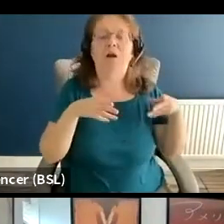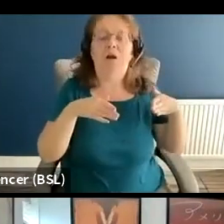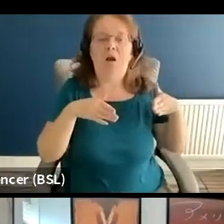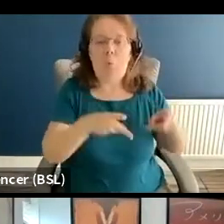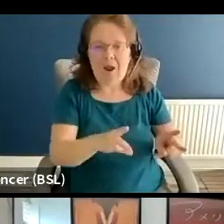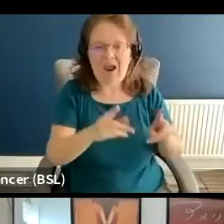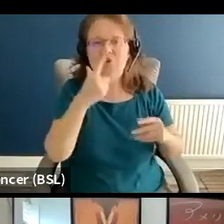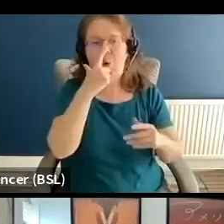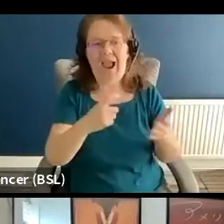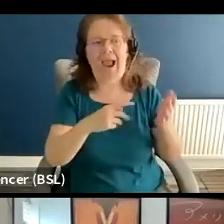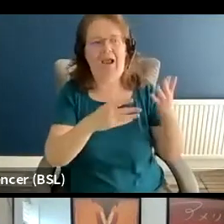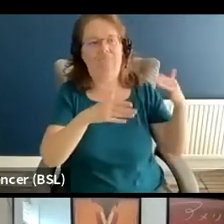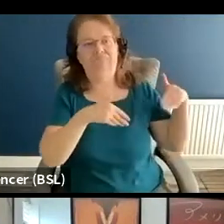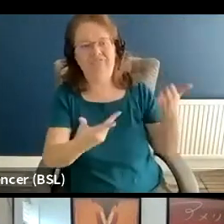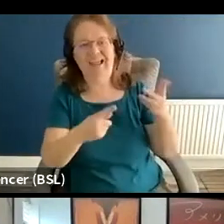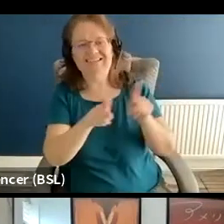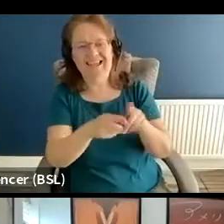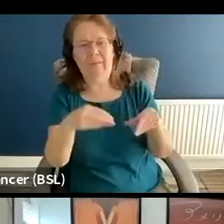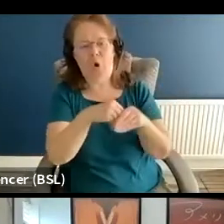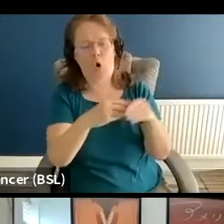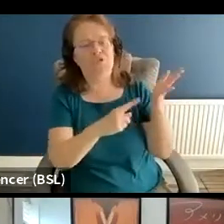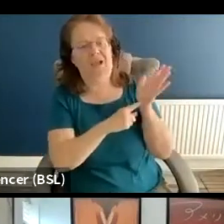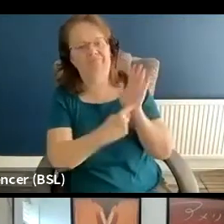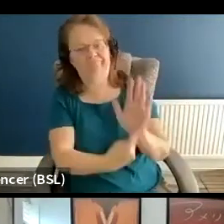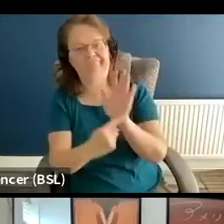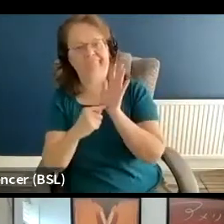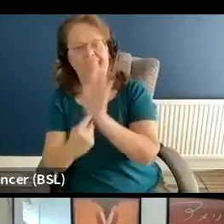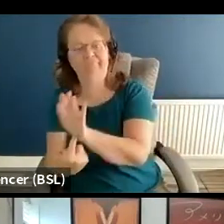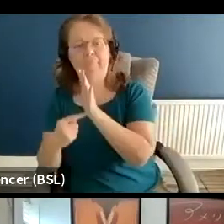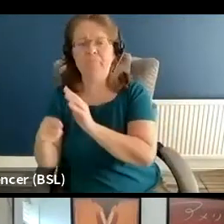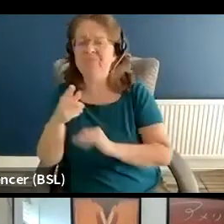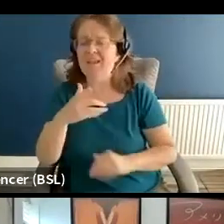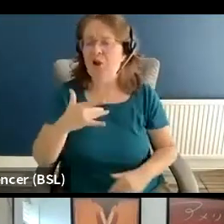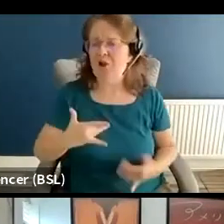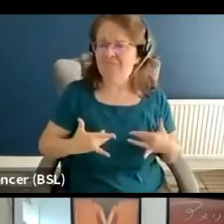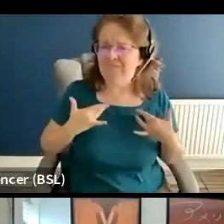and if you feel that there is the need to